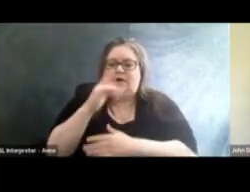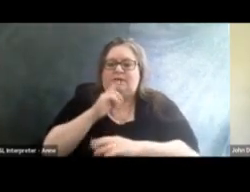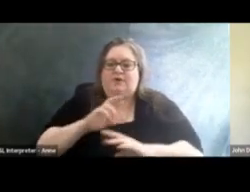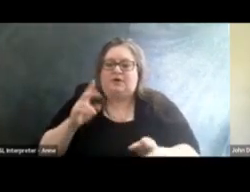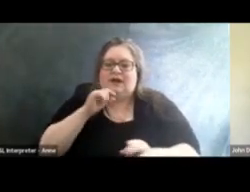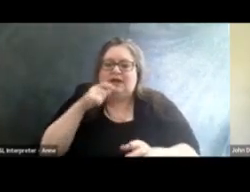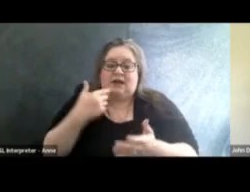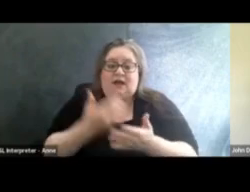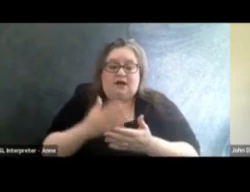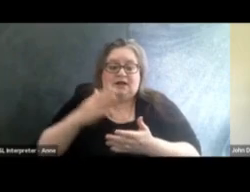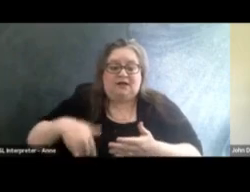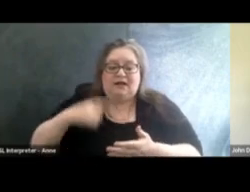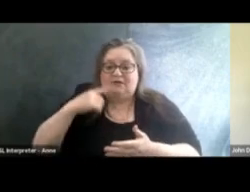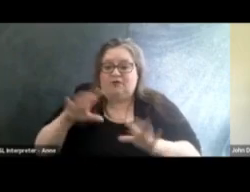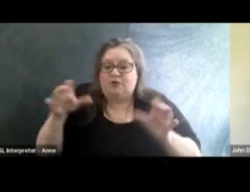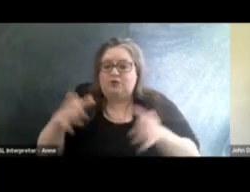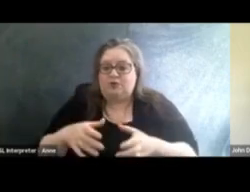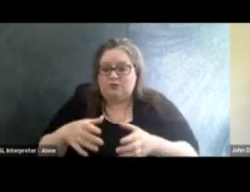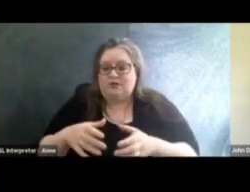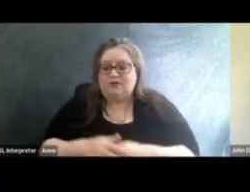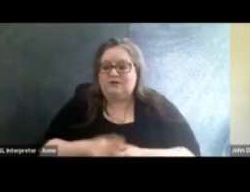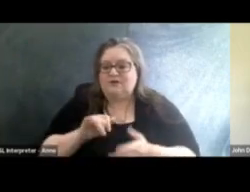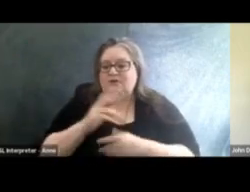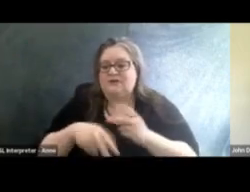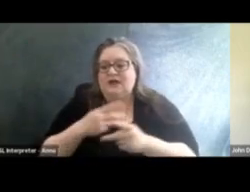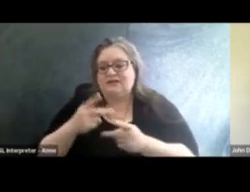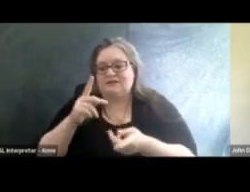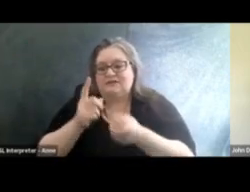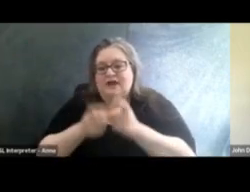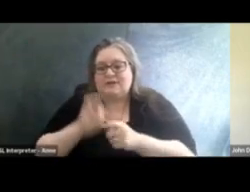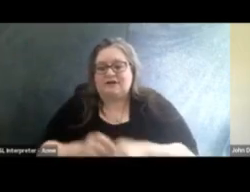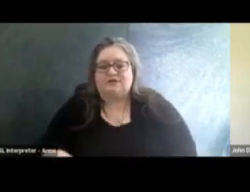group those kinds of accommodations. And then